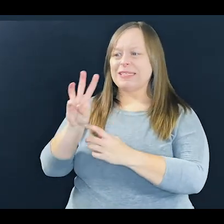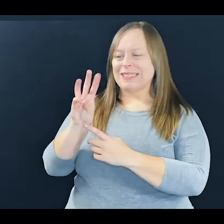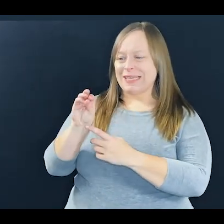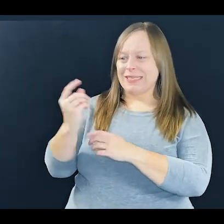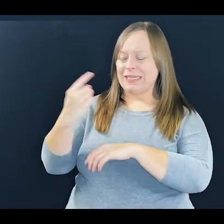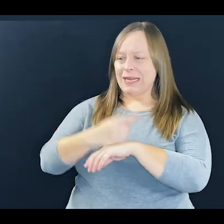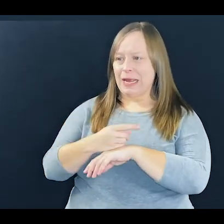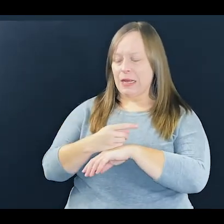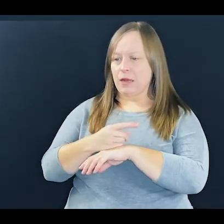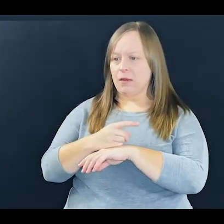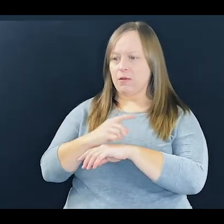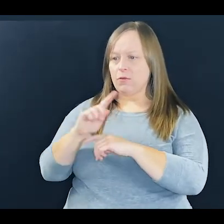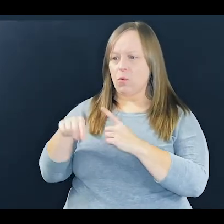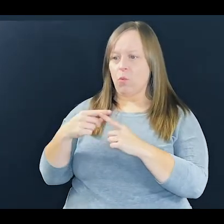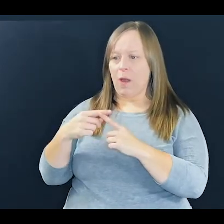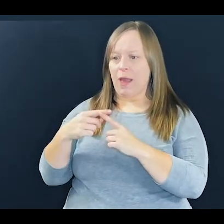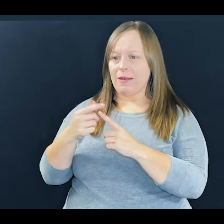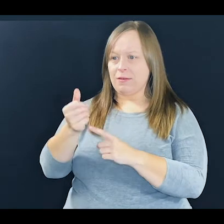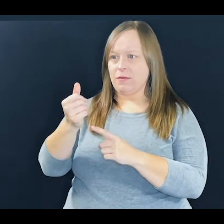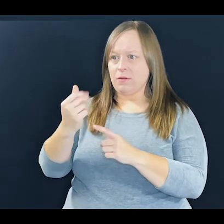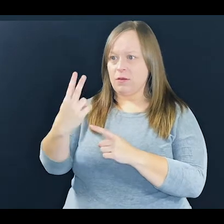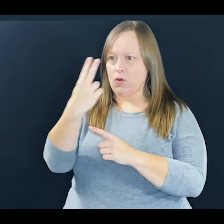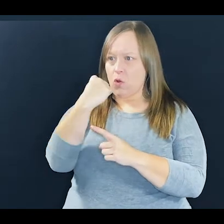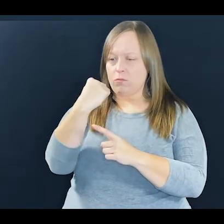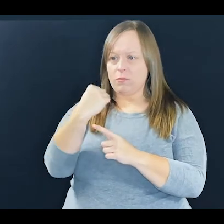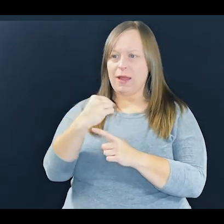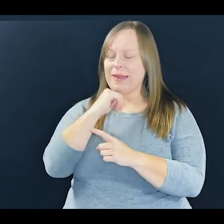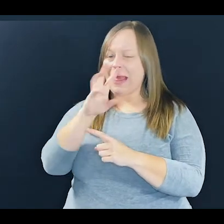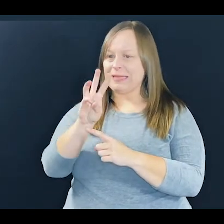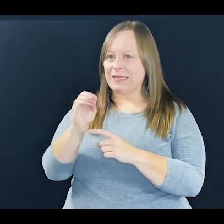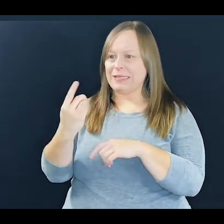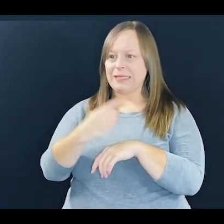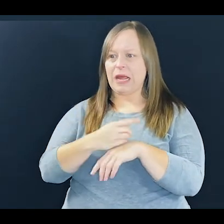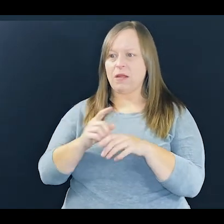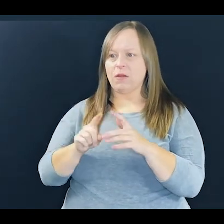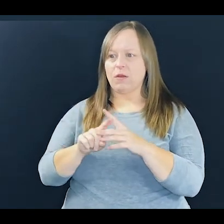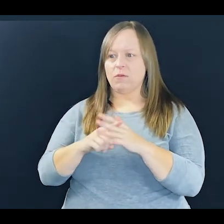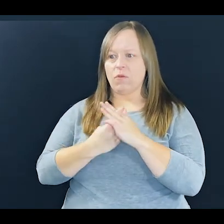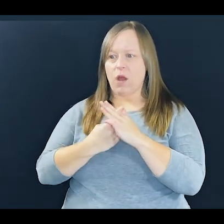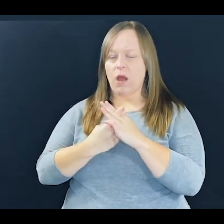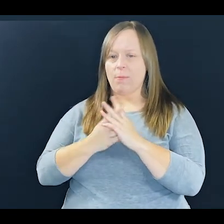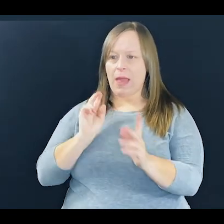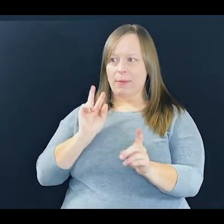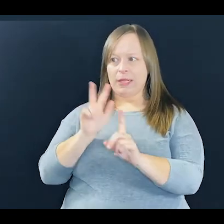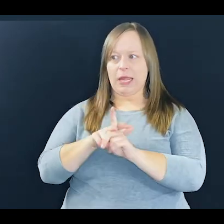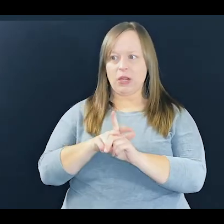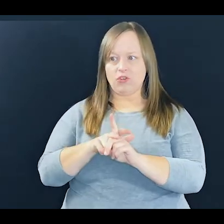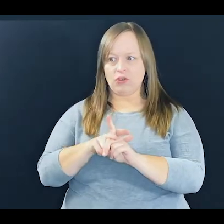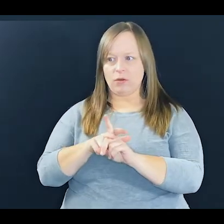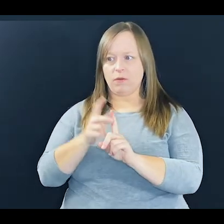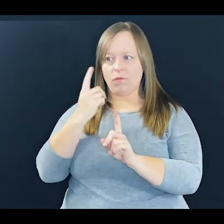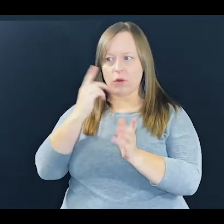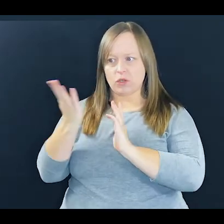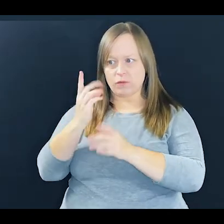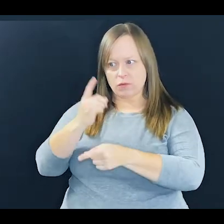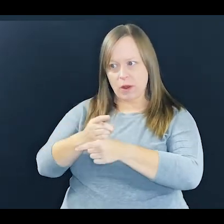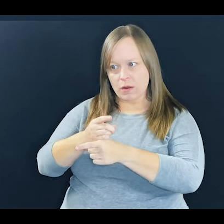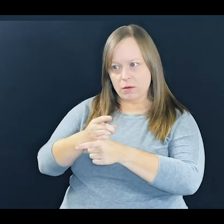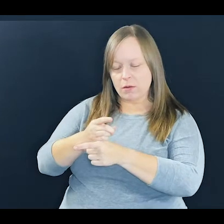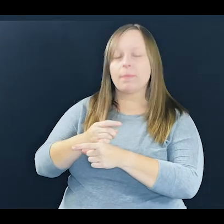60 days from the initial denial date. It is not 60 days from their initial application for services, is that correct?